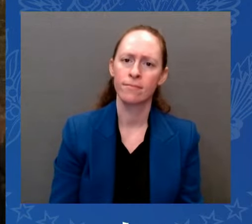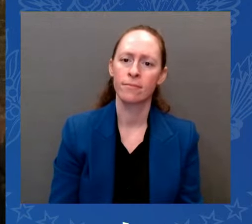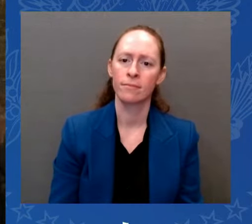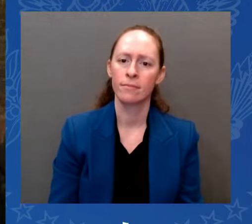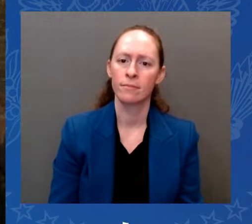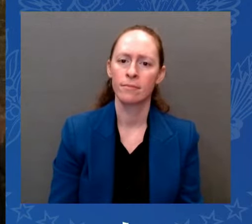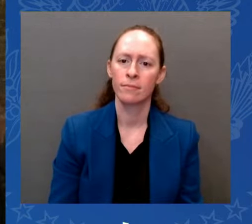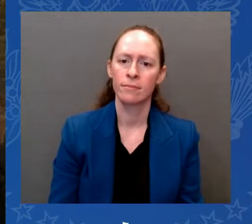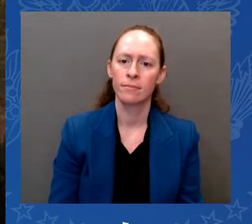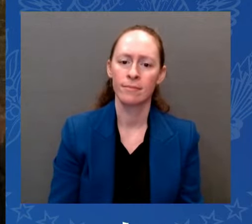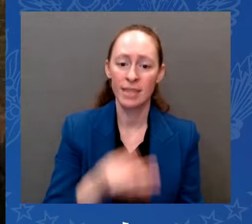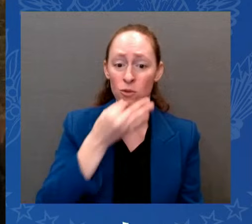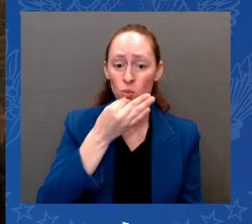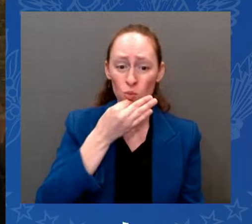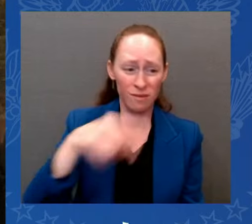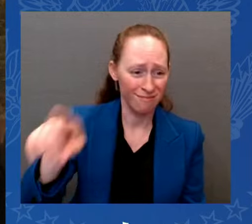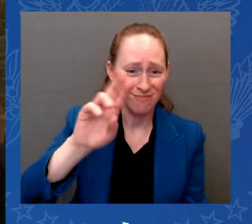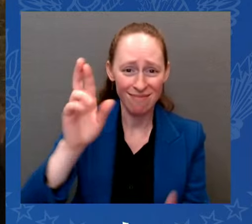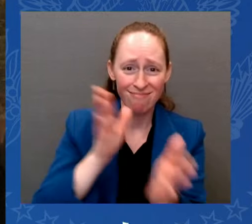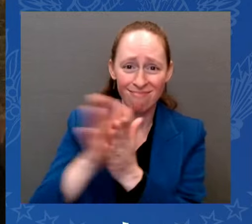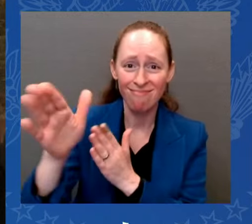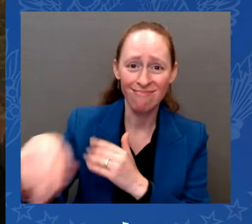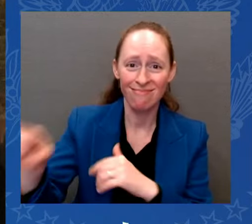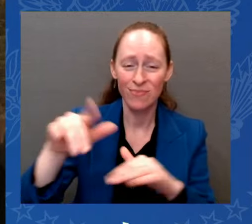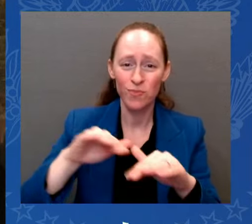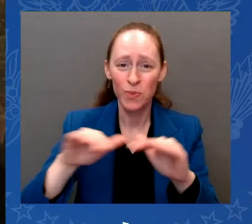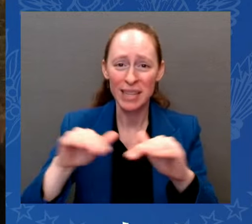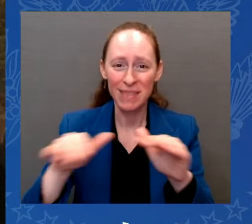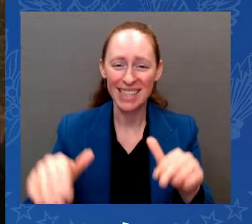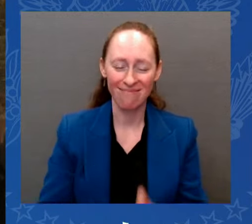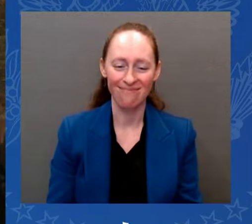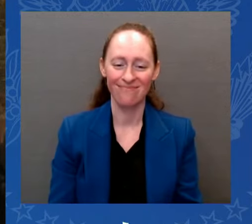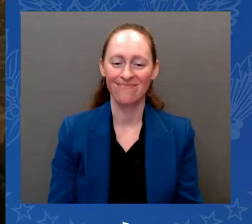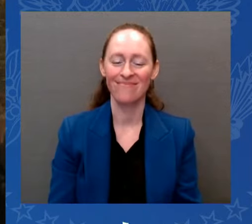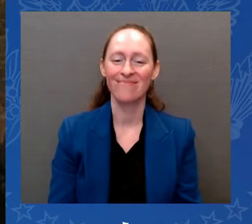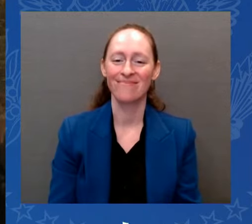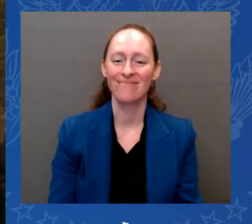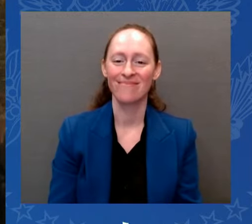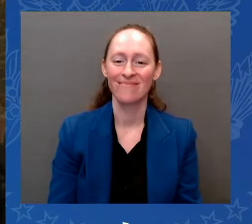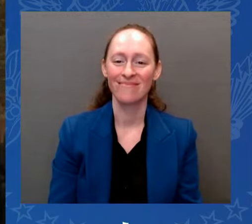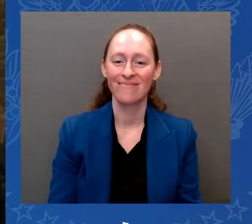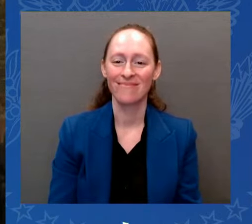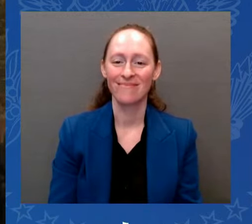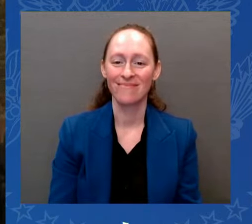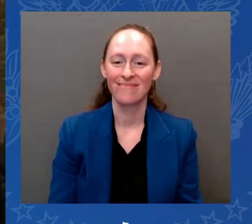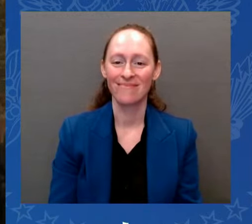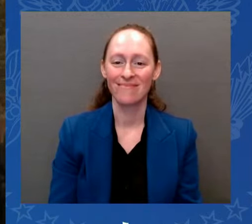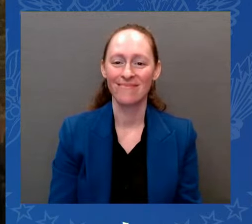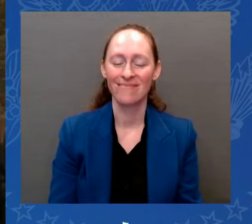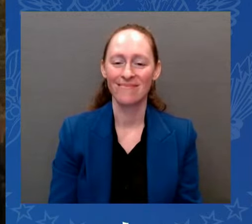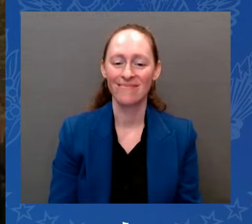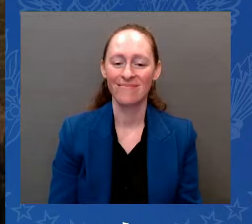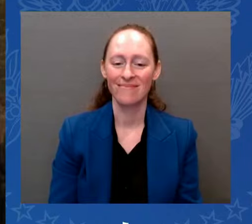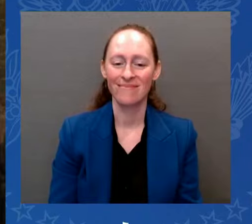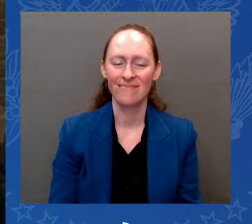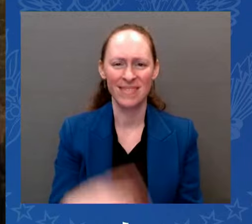as it relates to abortion rights after the midterms? The President: I don't think they can expect much of anything other than we're going to maintain our positions.